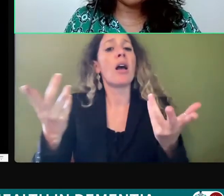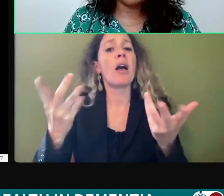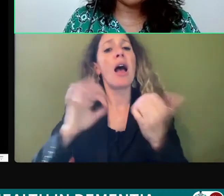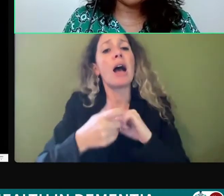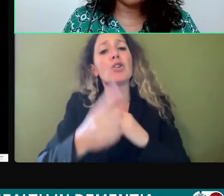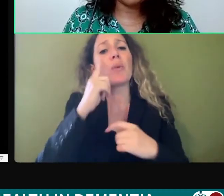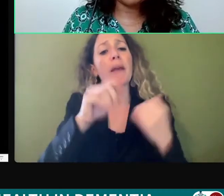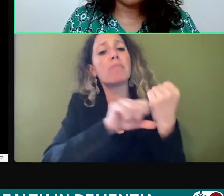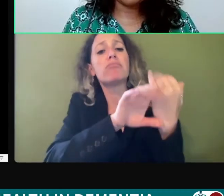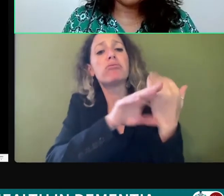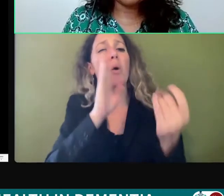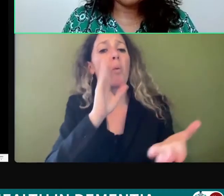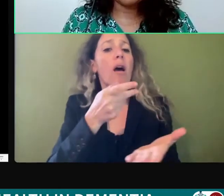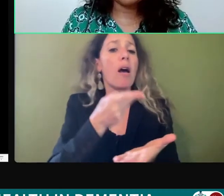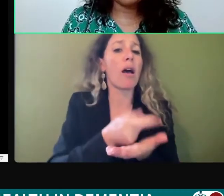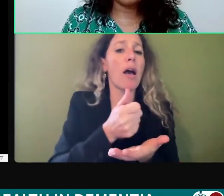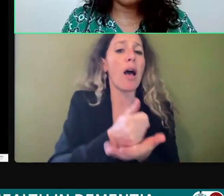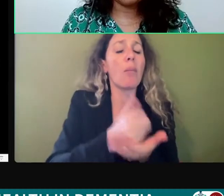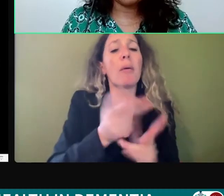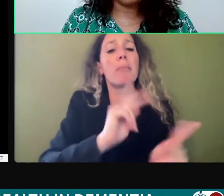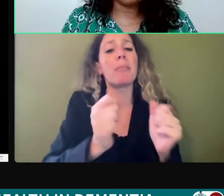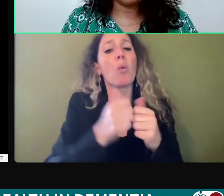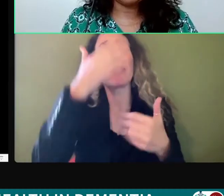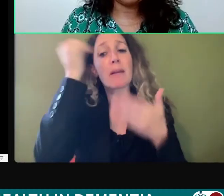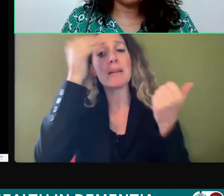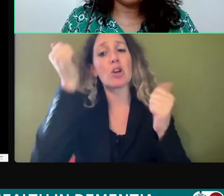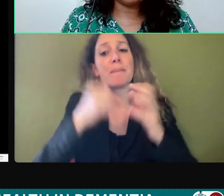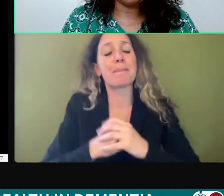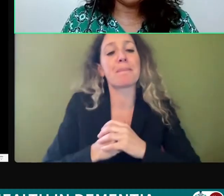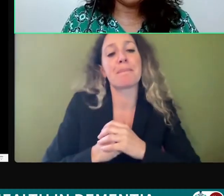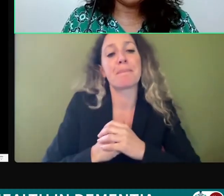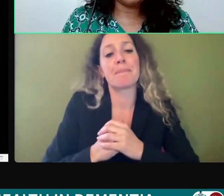this care to patients with dementia? >> Sharon Sha: Yeah, I think what we've